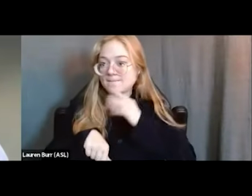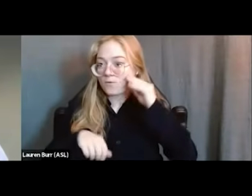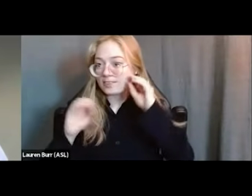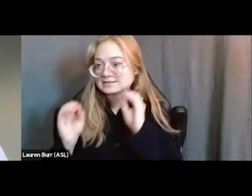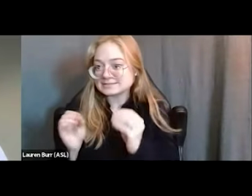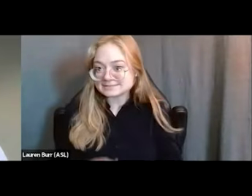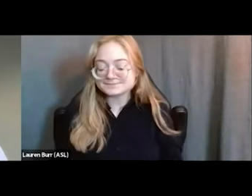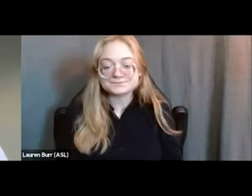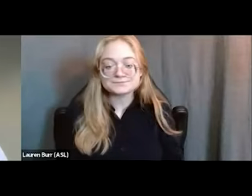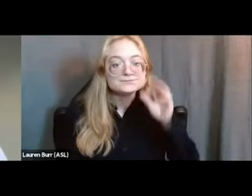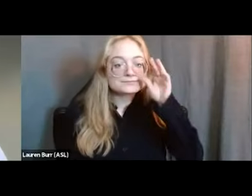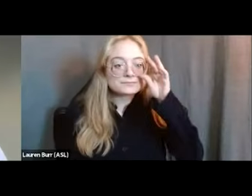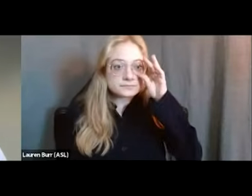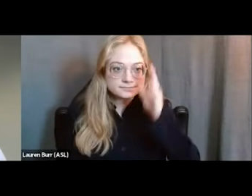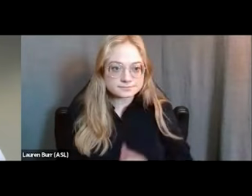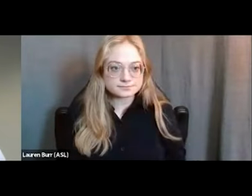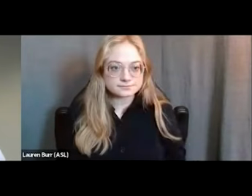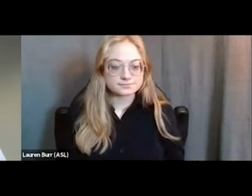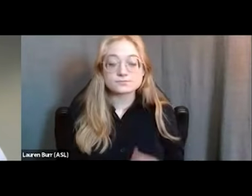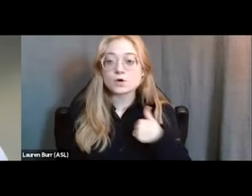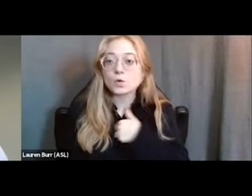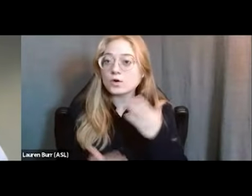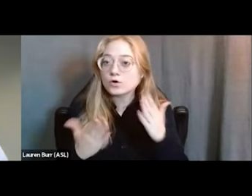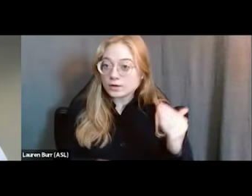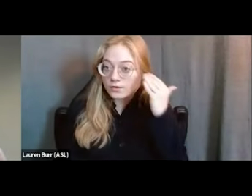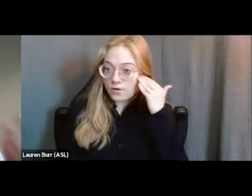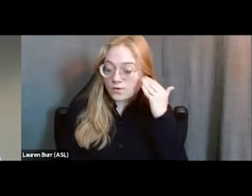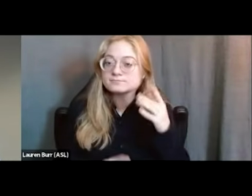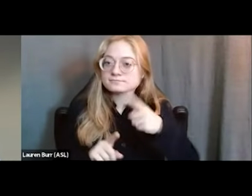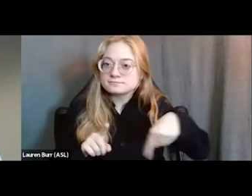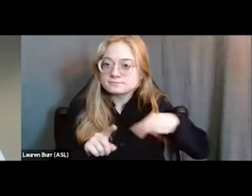And so what we know is that those who are aging,